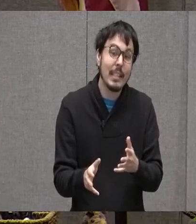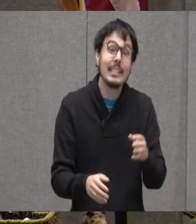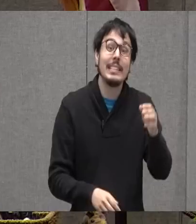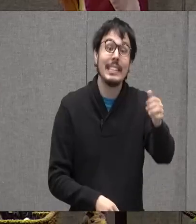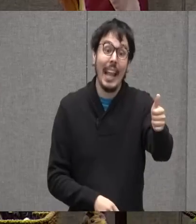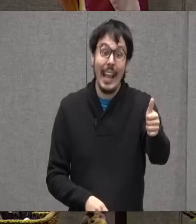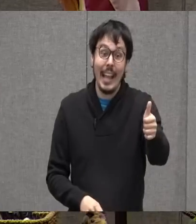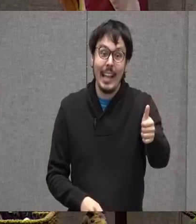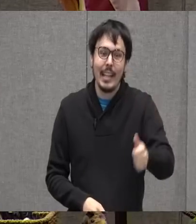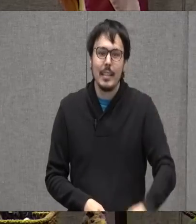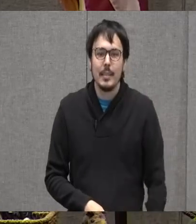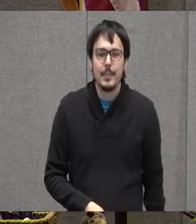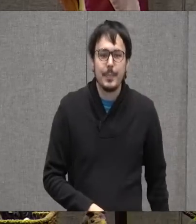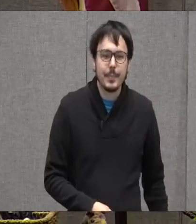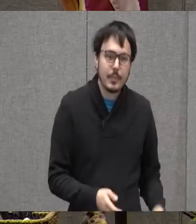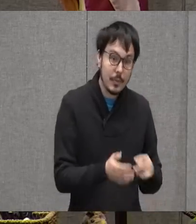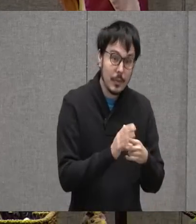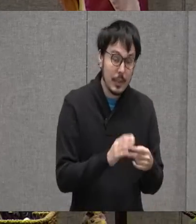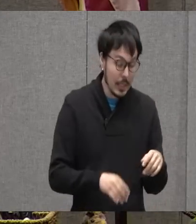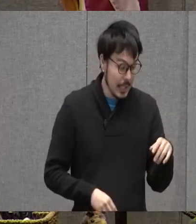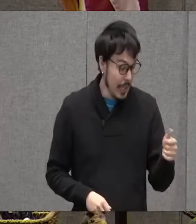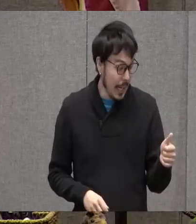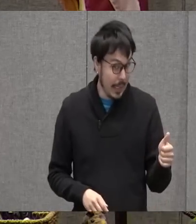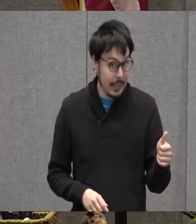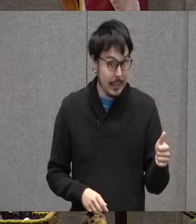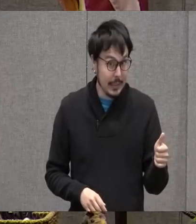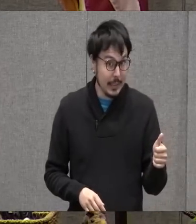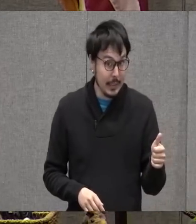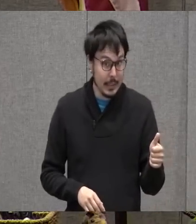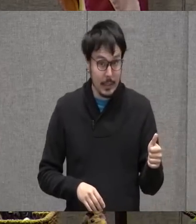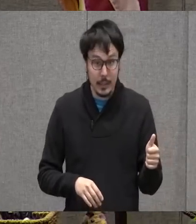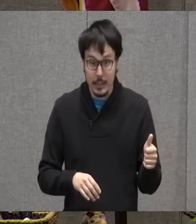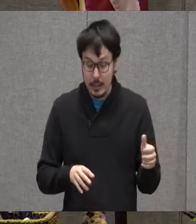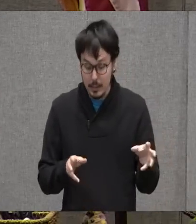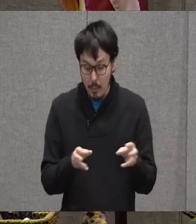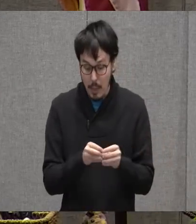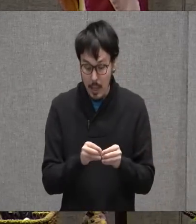So 10 plus 10 equals 20.